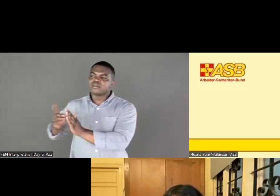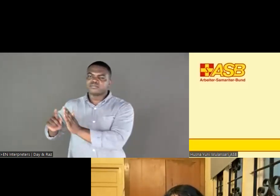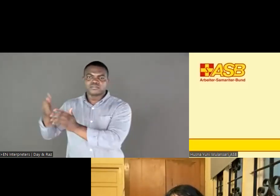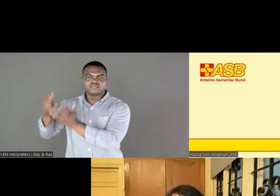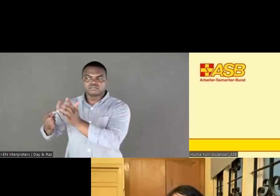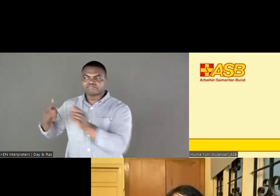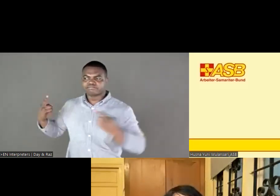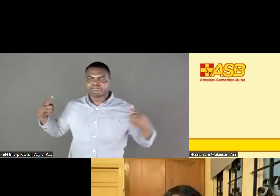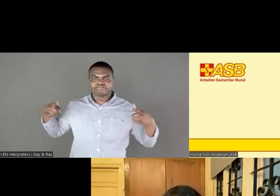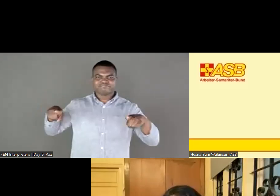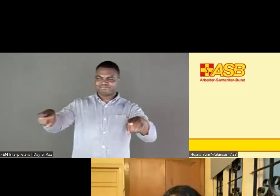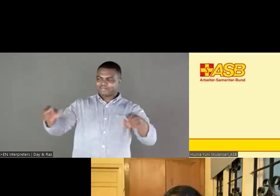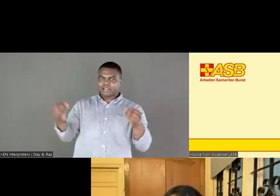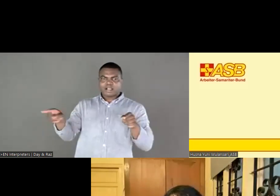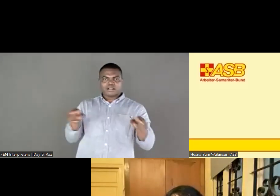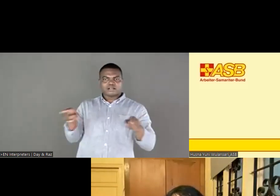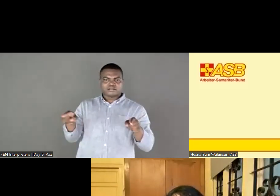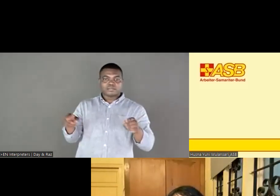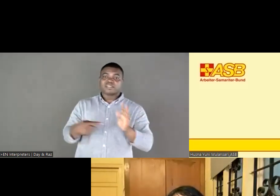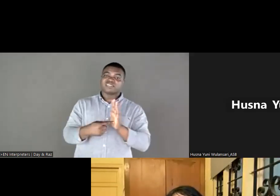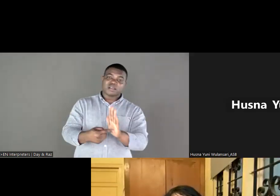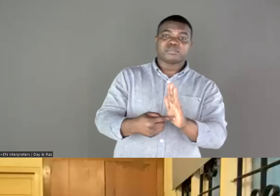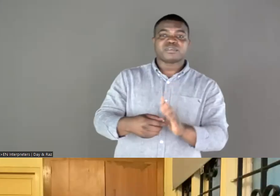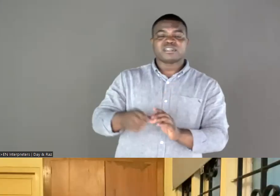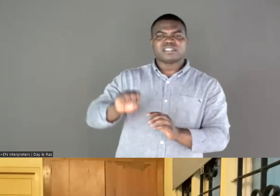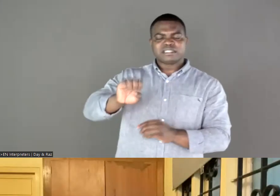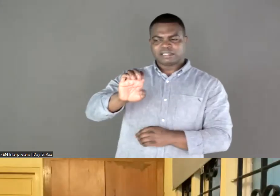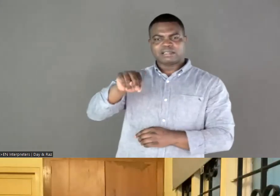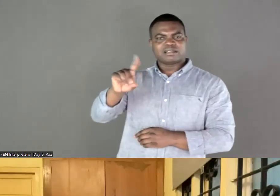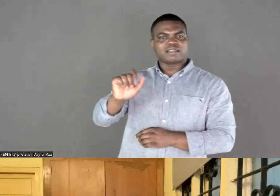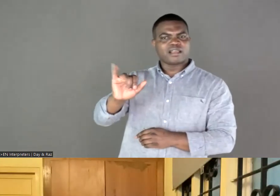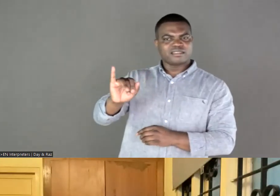this, as well, there have been significant movements towards addressing this issue of